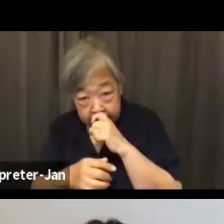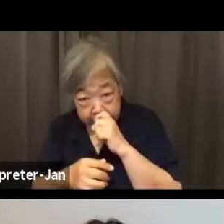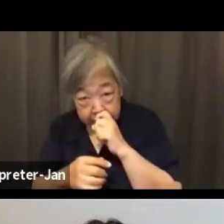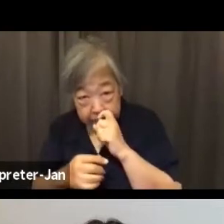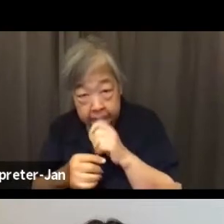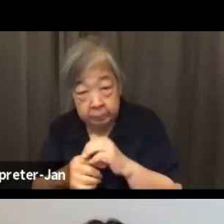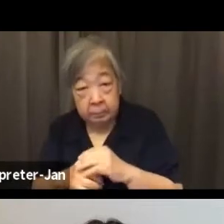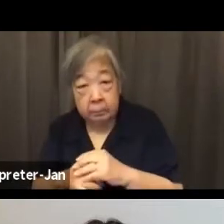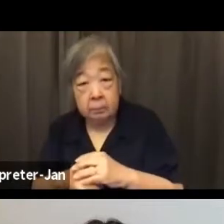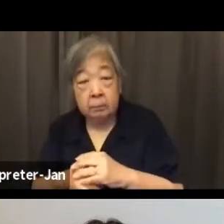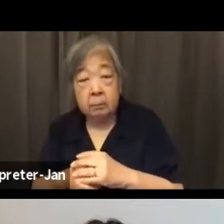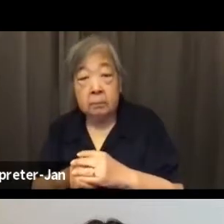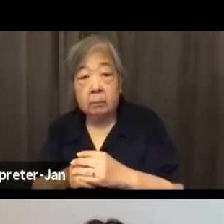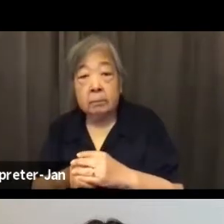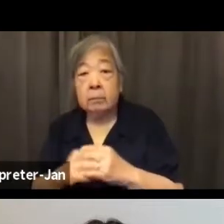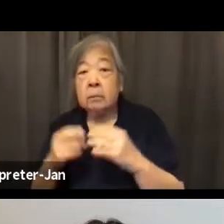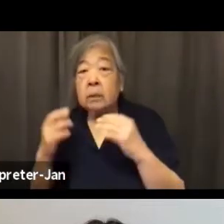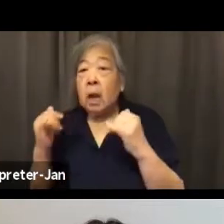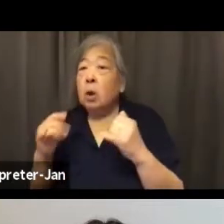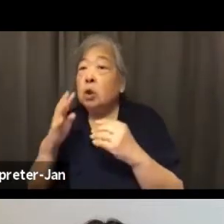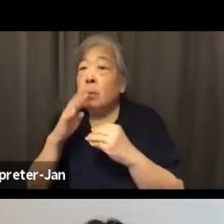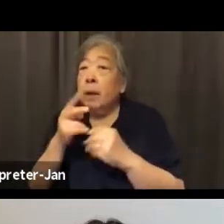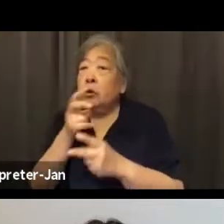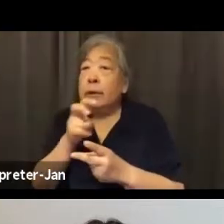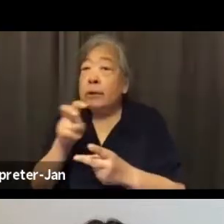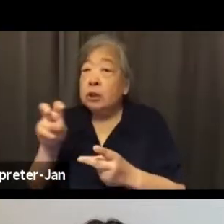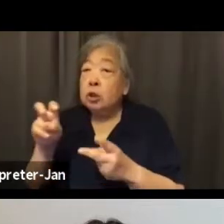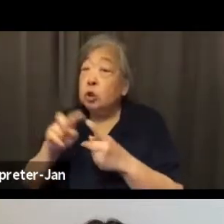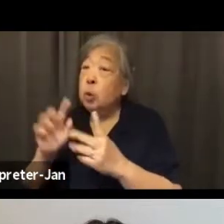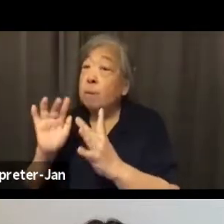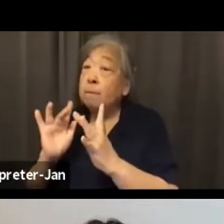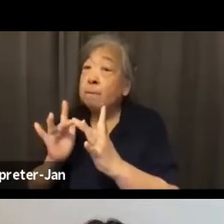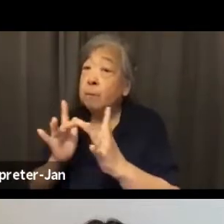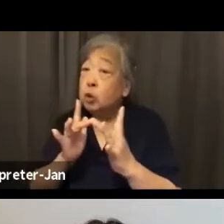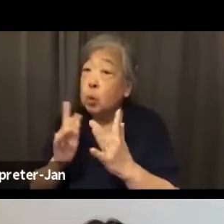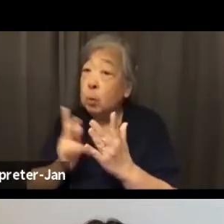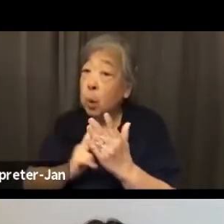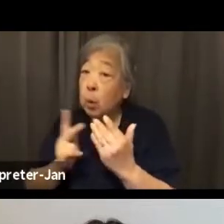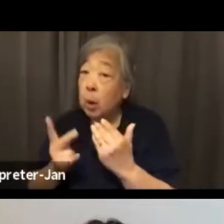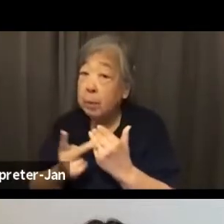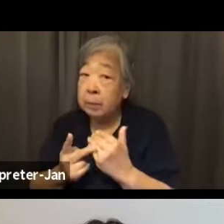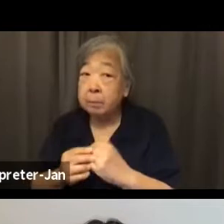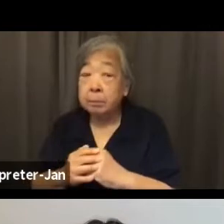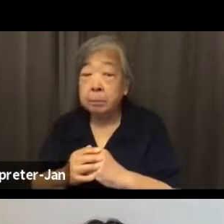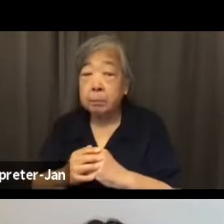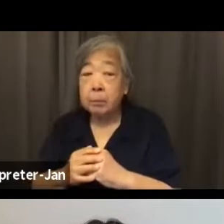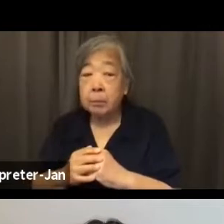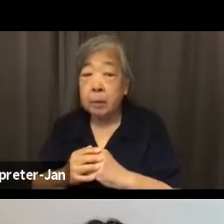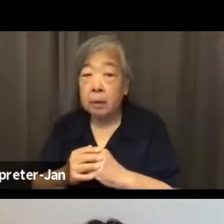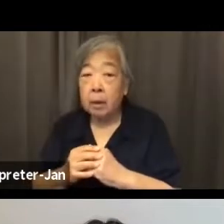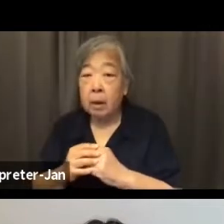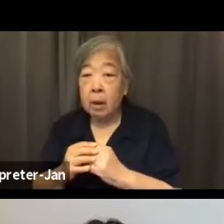Now I'm going to talk about transitioning into the virtual programming, and on a more